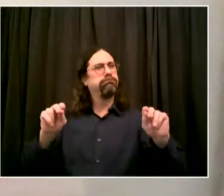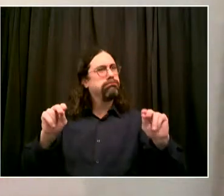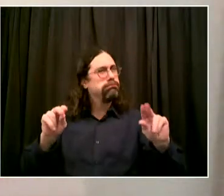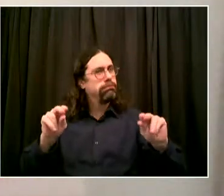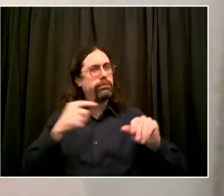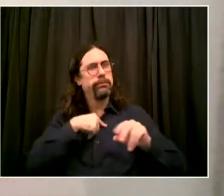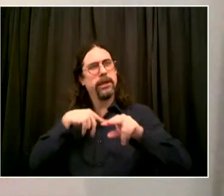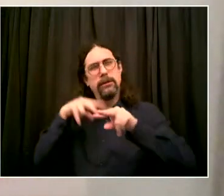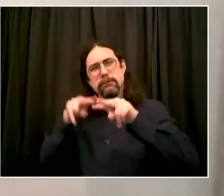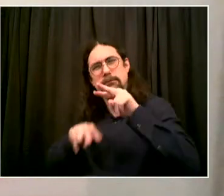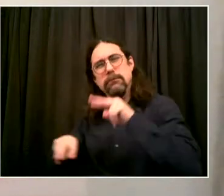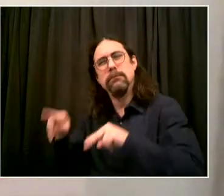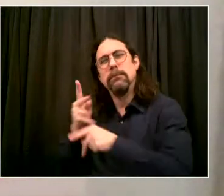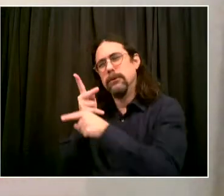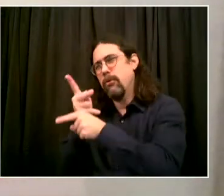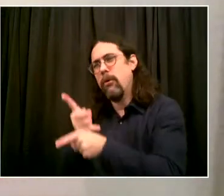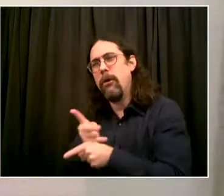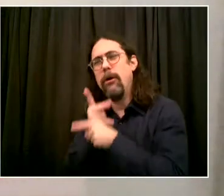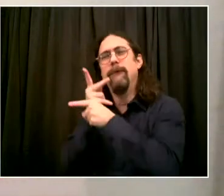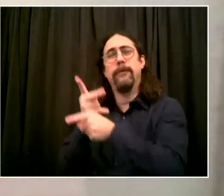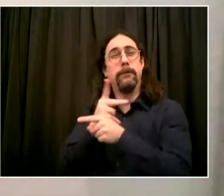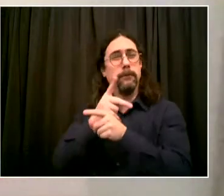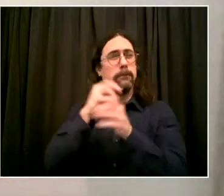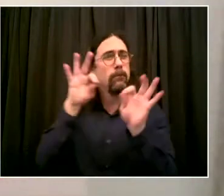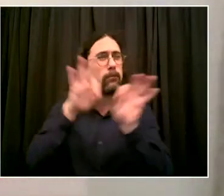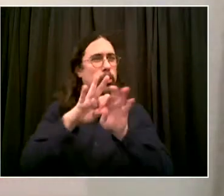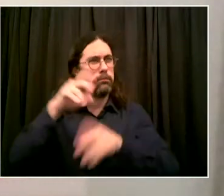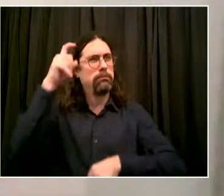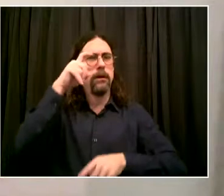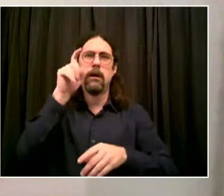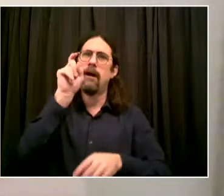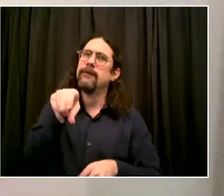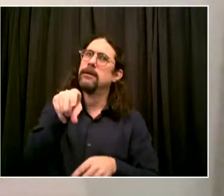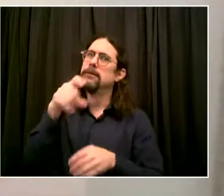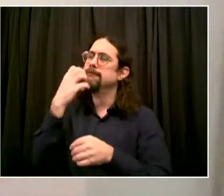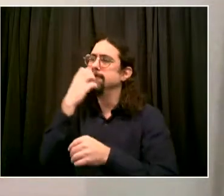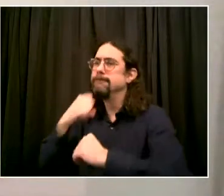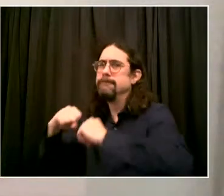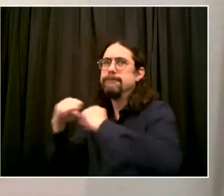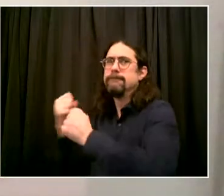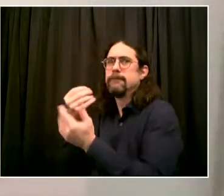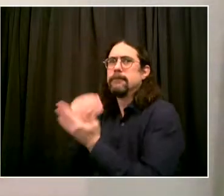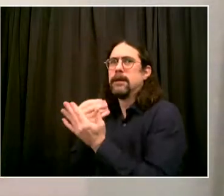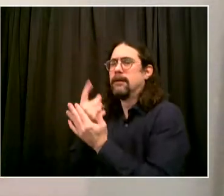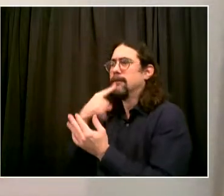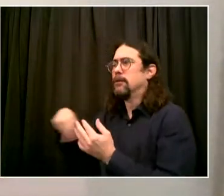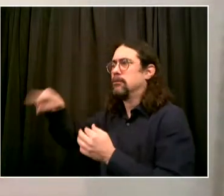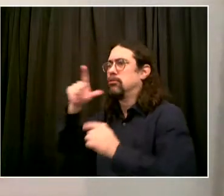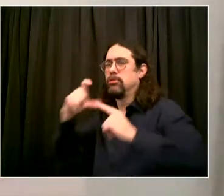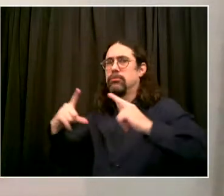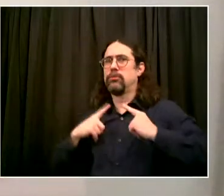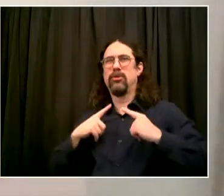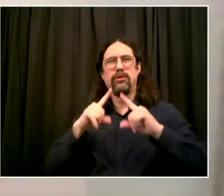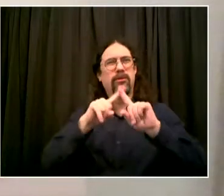FIDUCIARY REALLY SOUND. ADVOCATES WHO SOUNDED THE ALARM ABOUT THE GROWING FINANCIAL AND